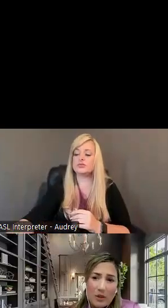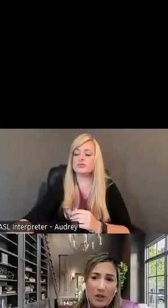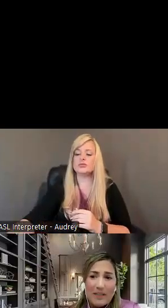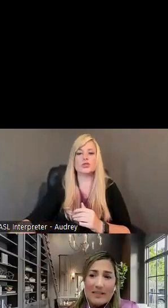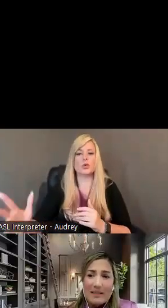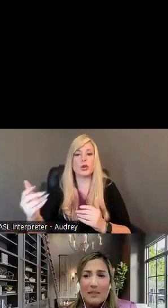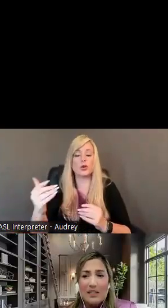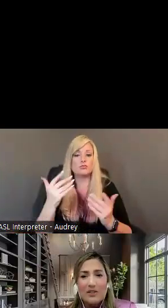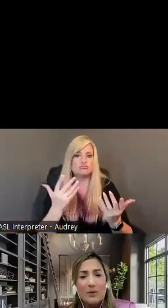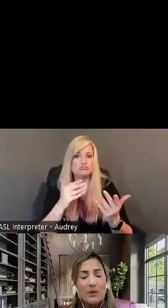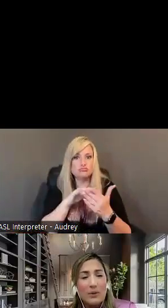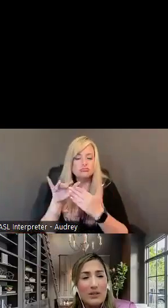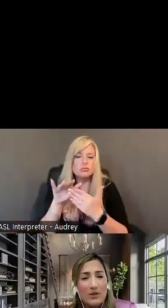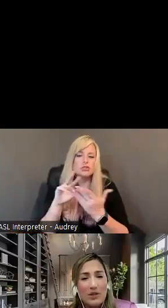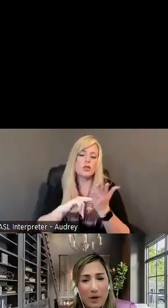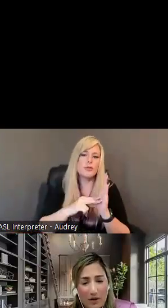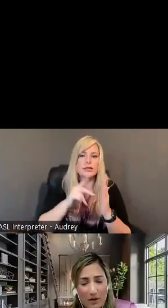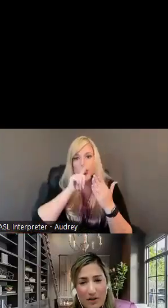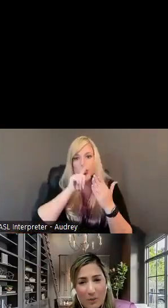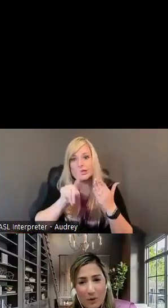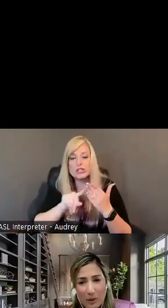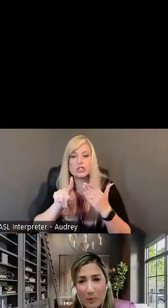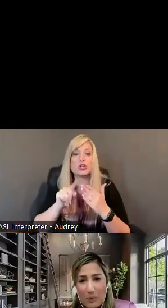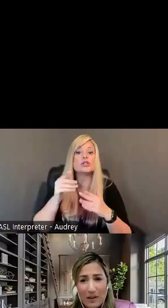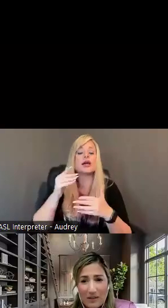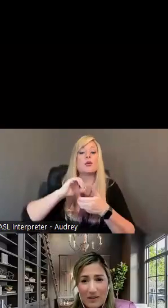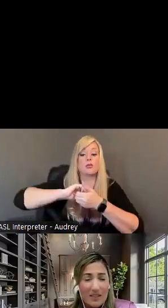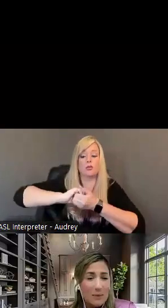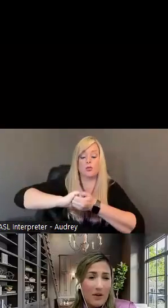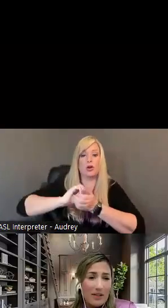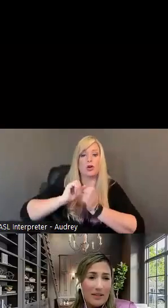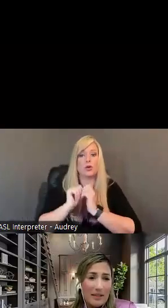which basically means doing the research in partnership with people with lived experiences,